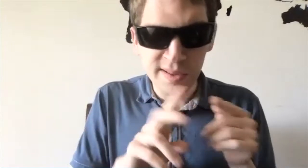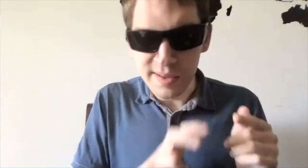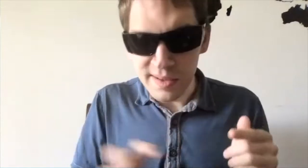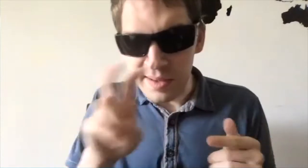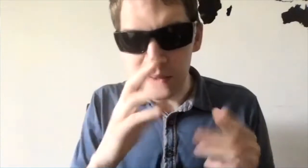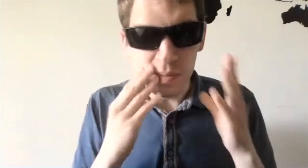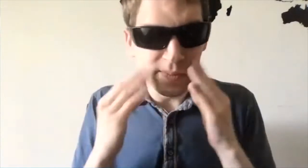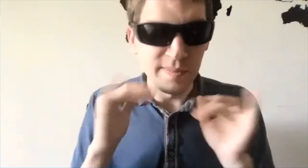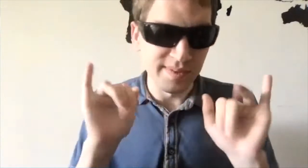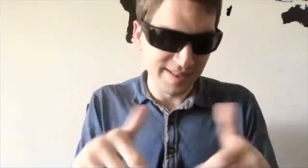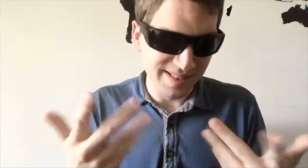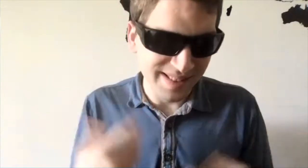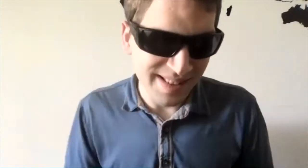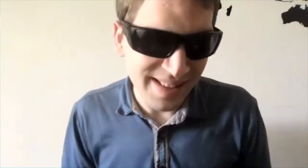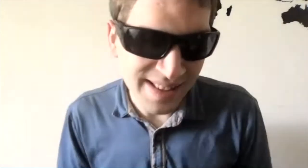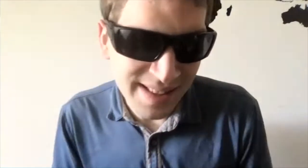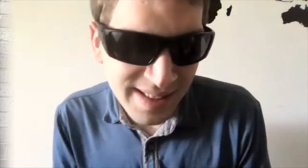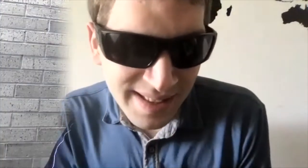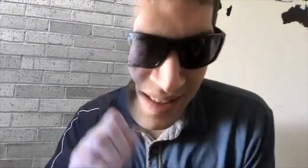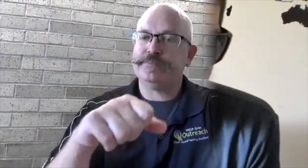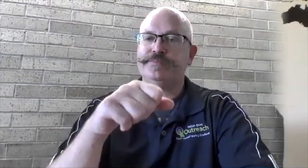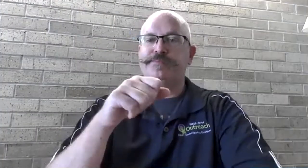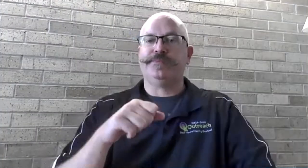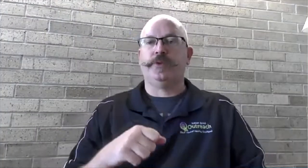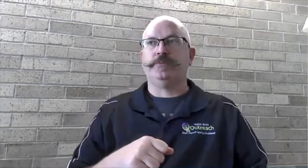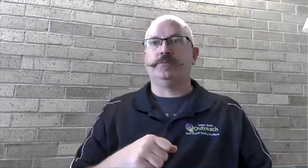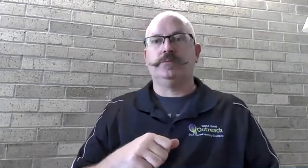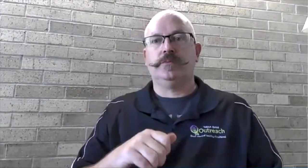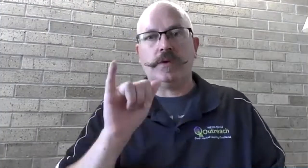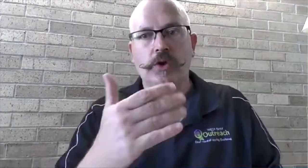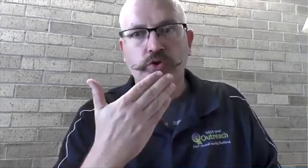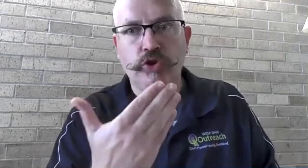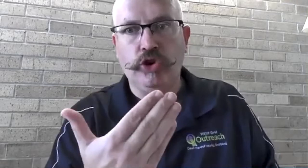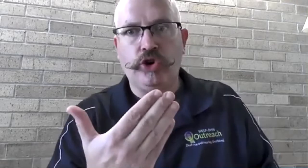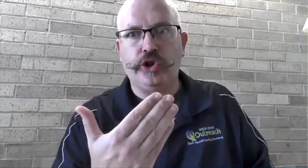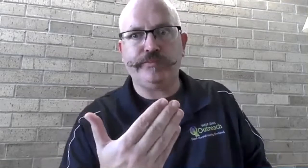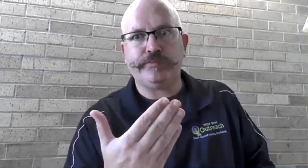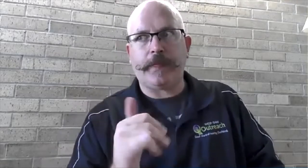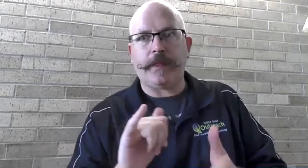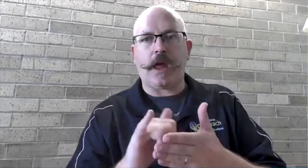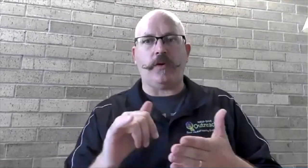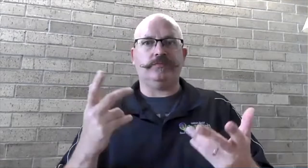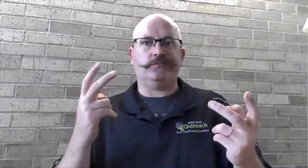we need to travel. That's something that I've experienced.